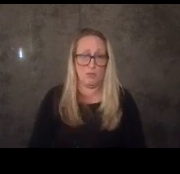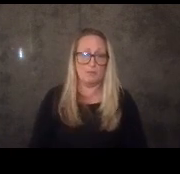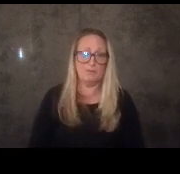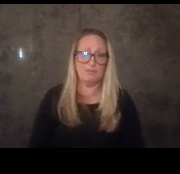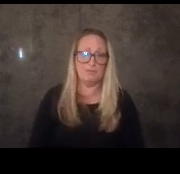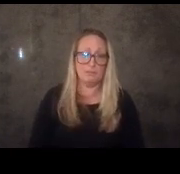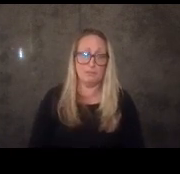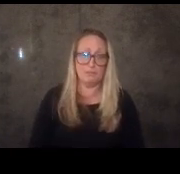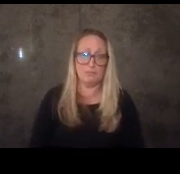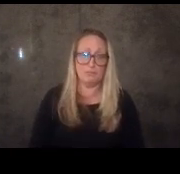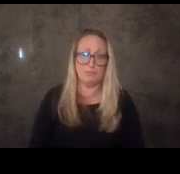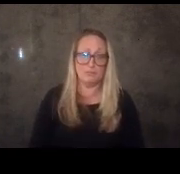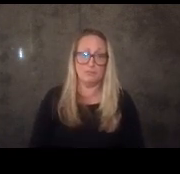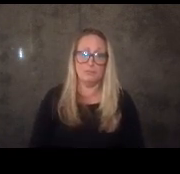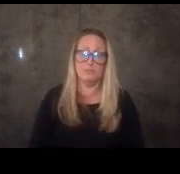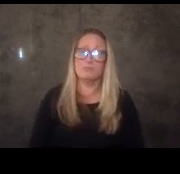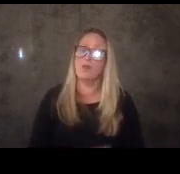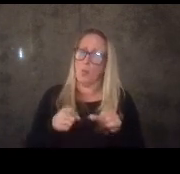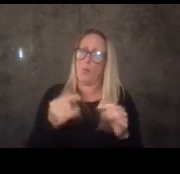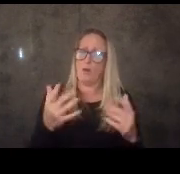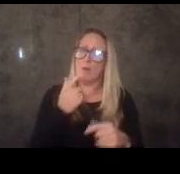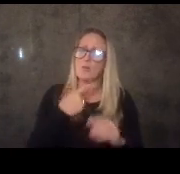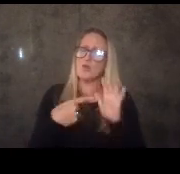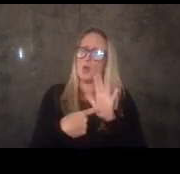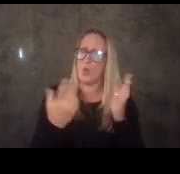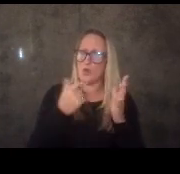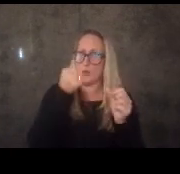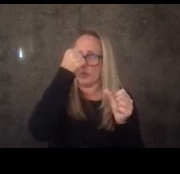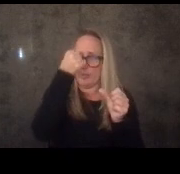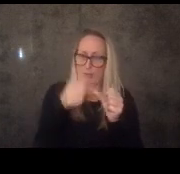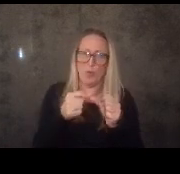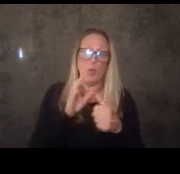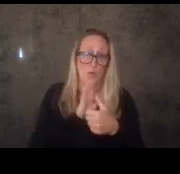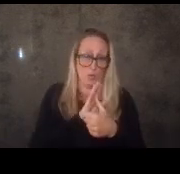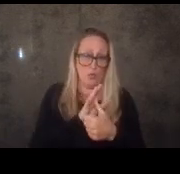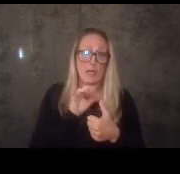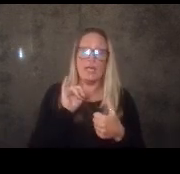And then in here I'm just going to show us a few things to keep in mind. So the first thing is if you do utilize your webcam.